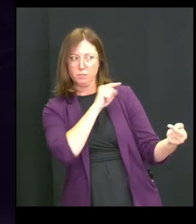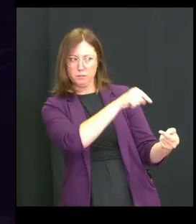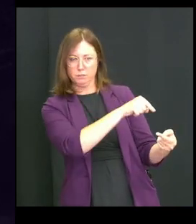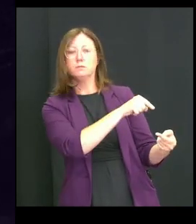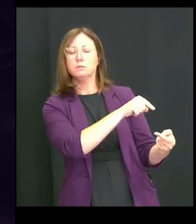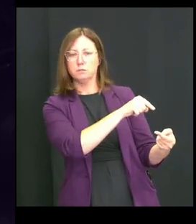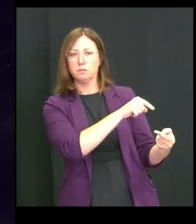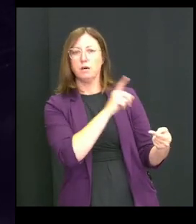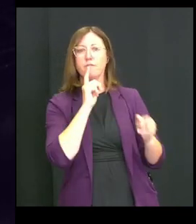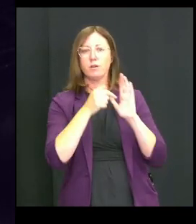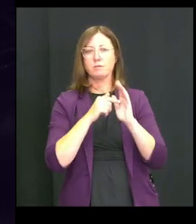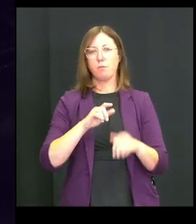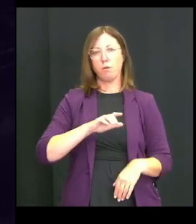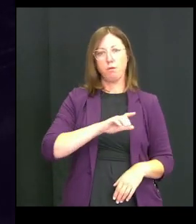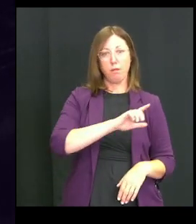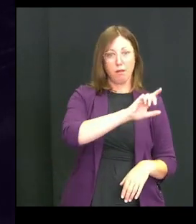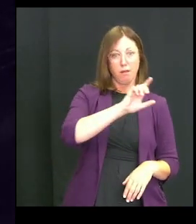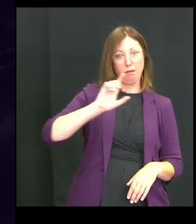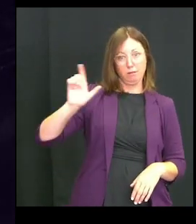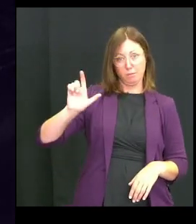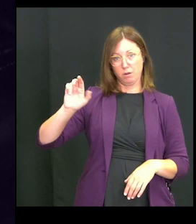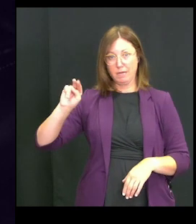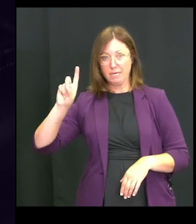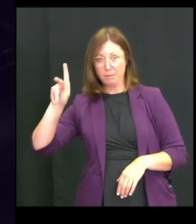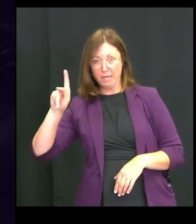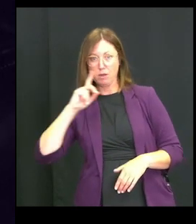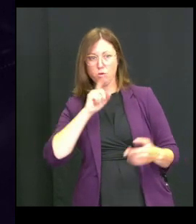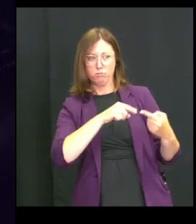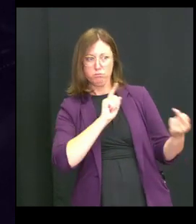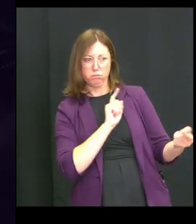for Liberal and NDP supporters, that would be the Conservative party, and vice versa.